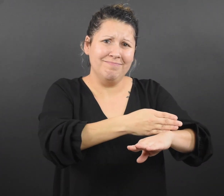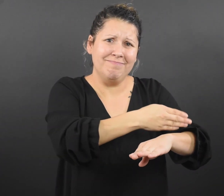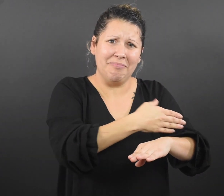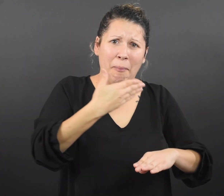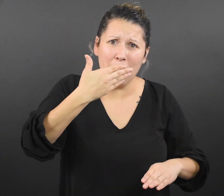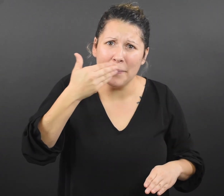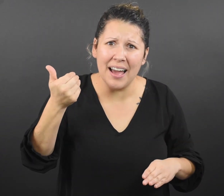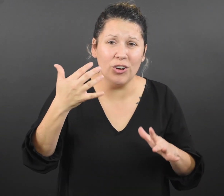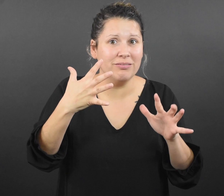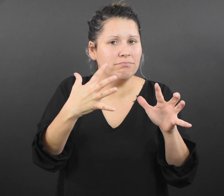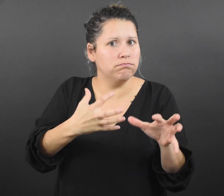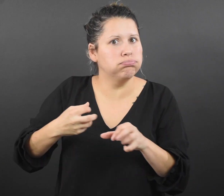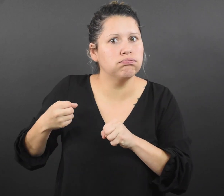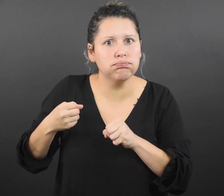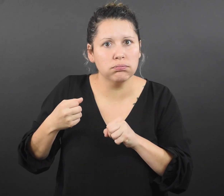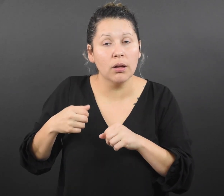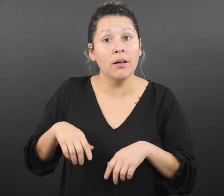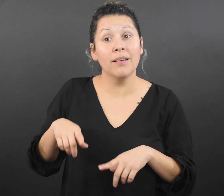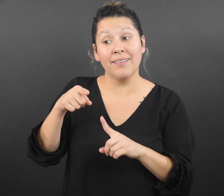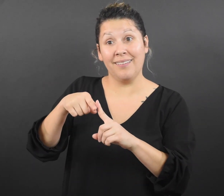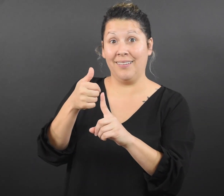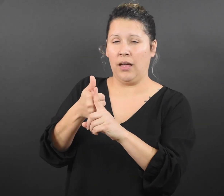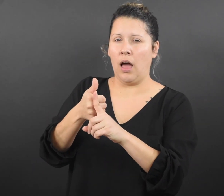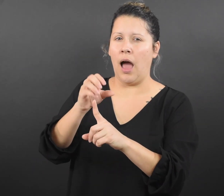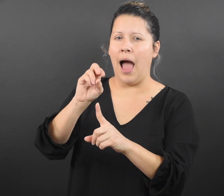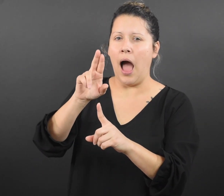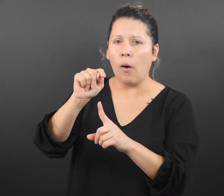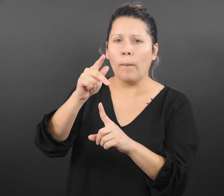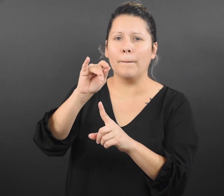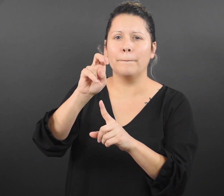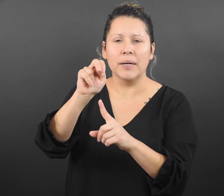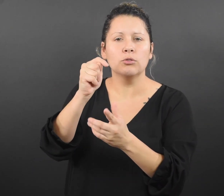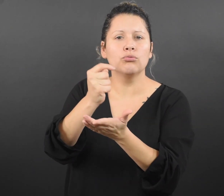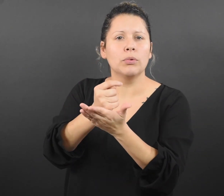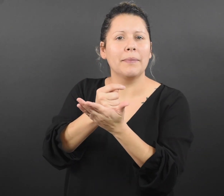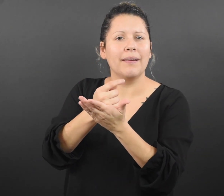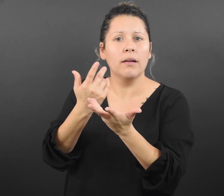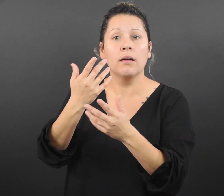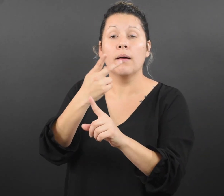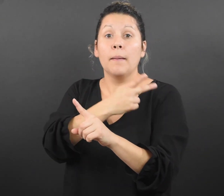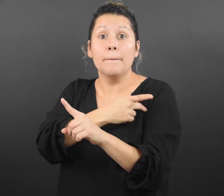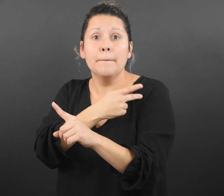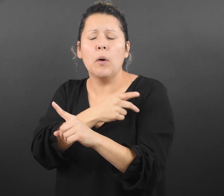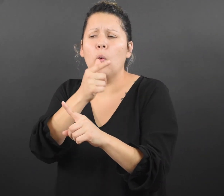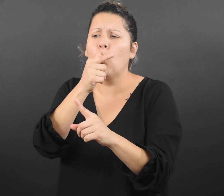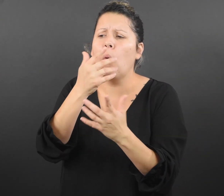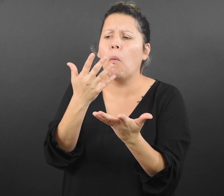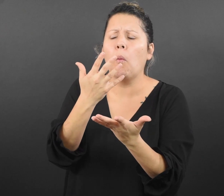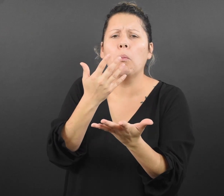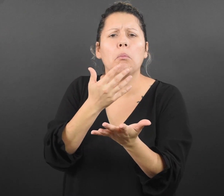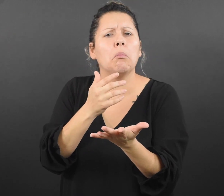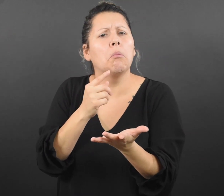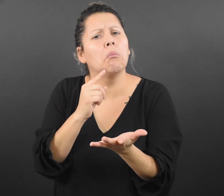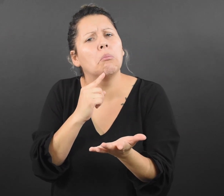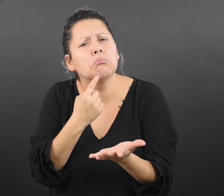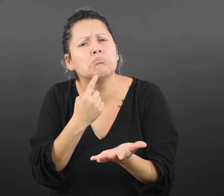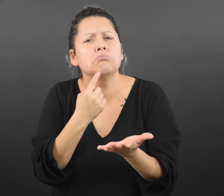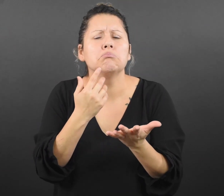It is an outpatient treatment for patients with mild to moderate symptoms that started within the